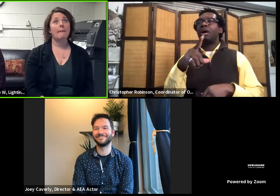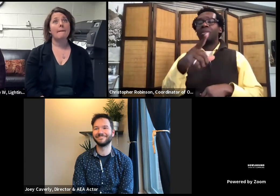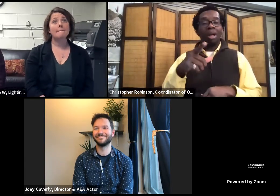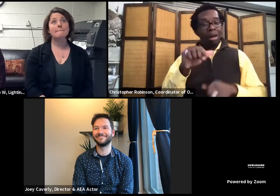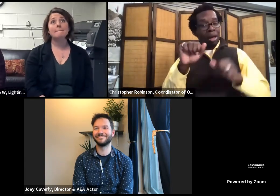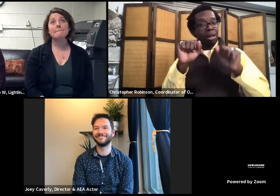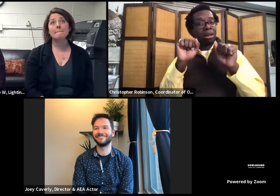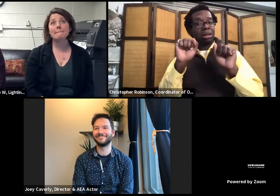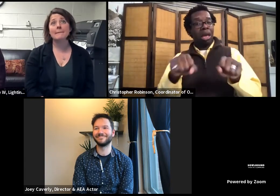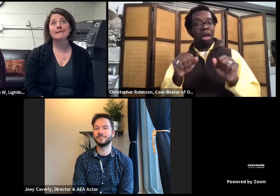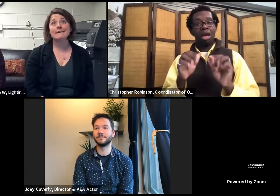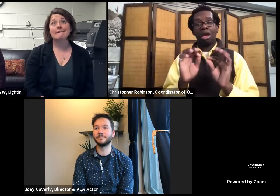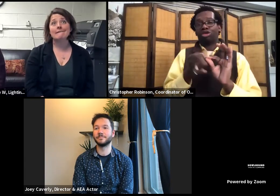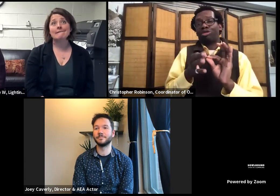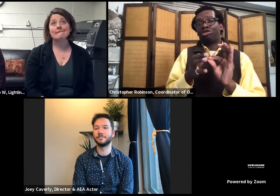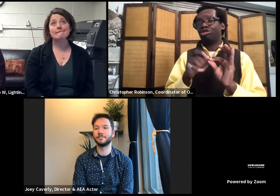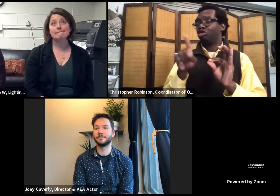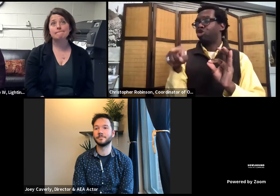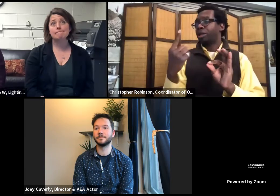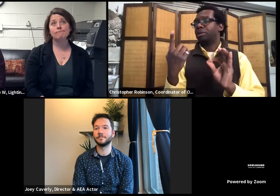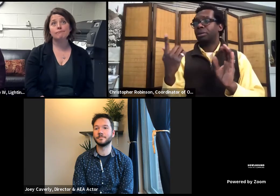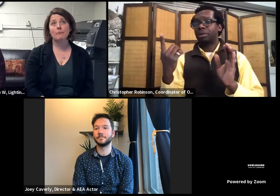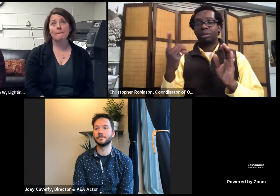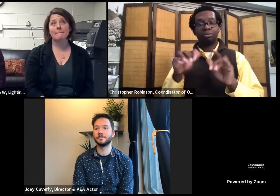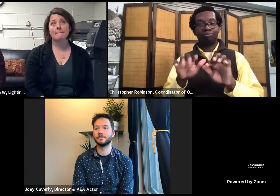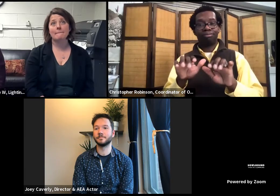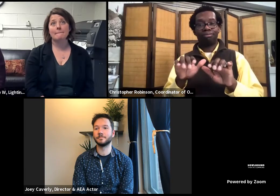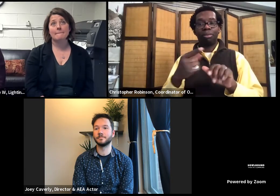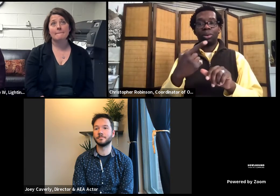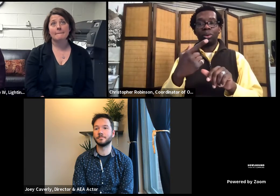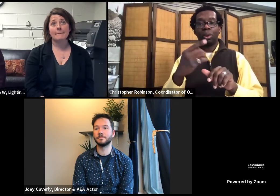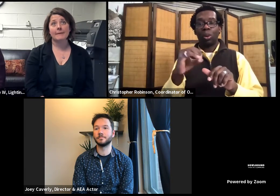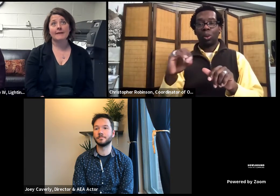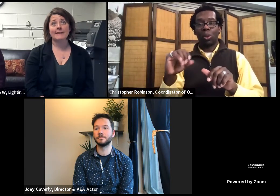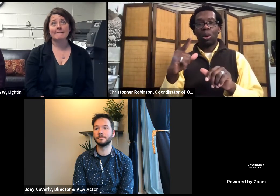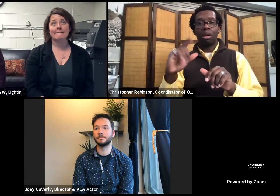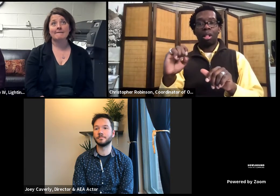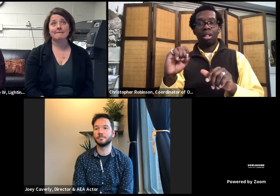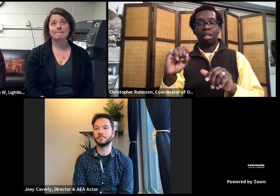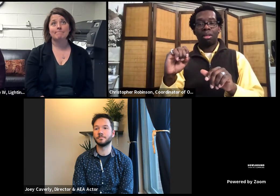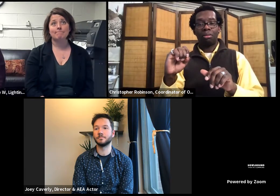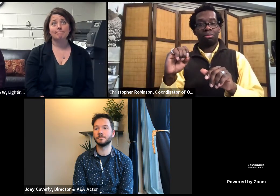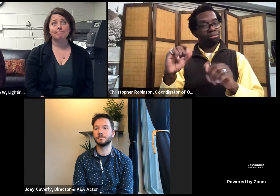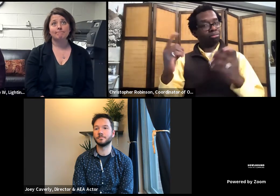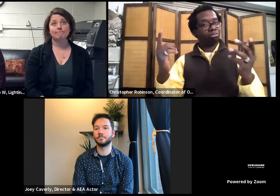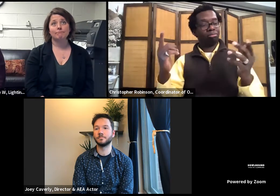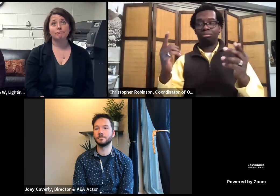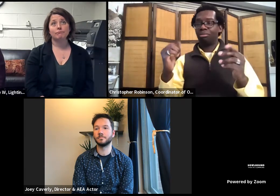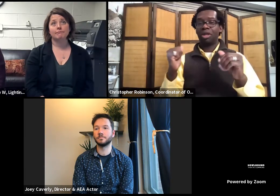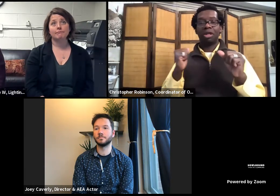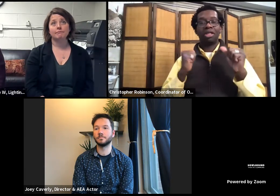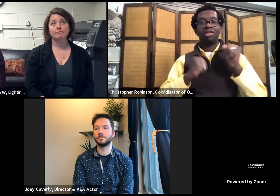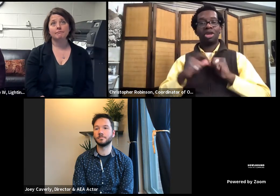So, yeah, let me see if I can get a little more information about that. So can an interpreter just google theater terms